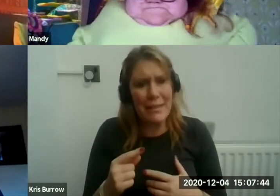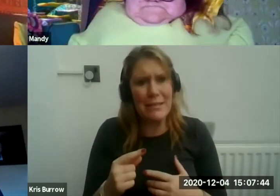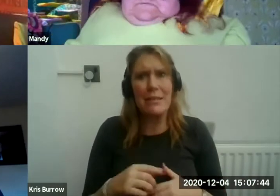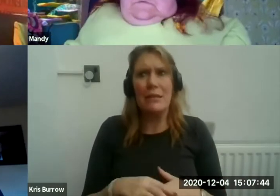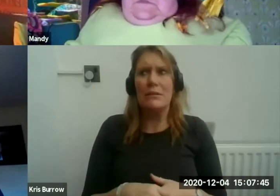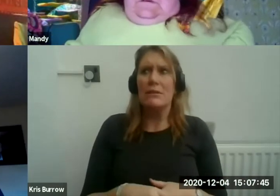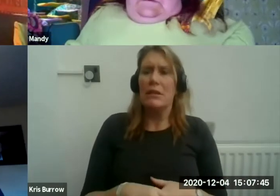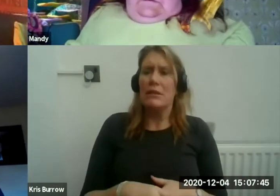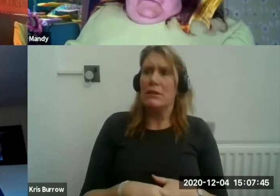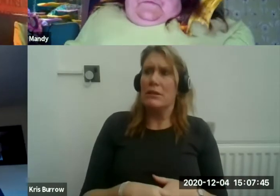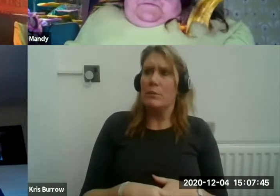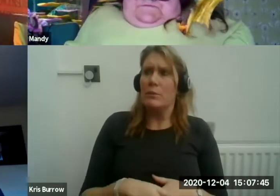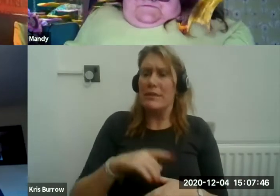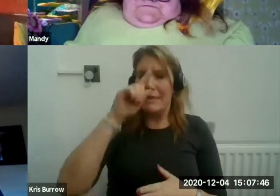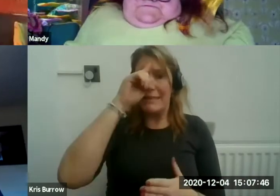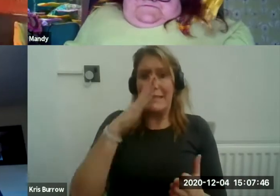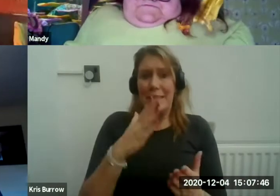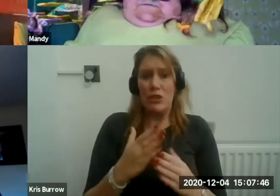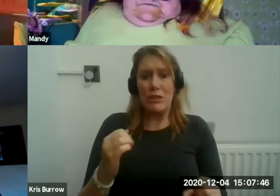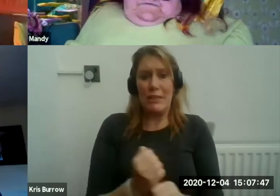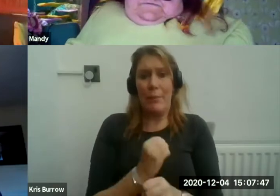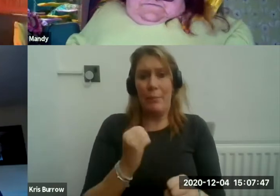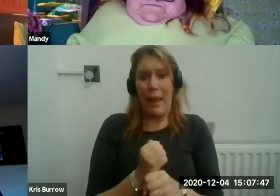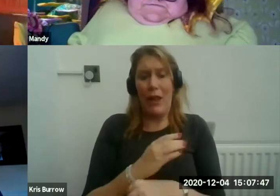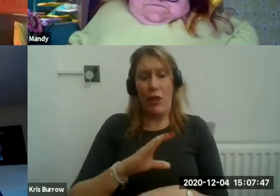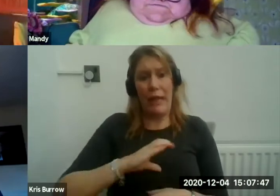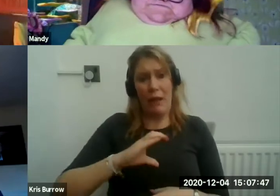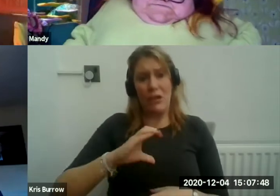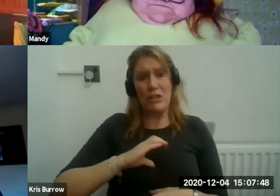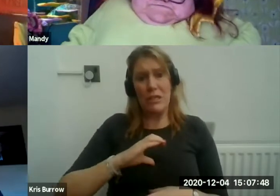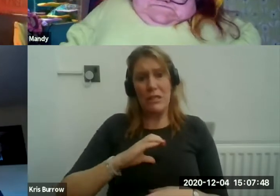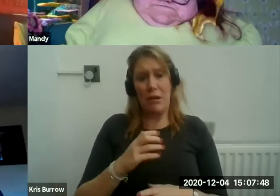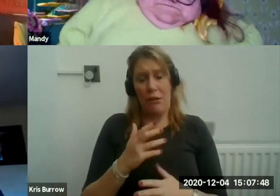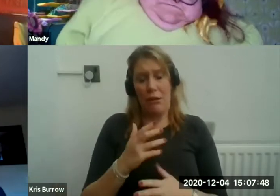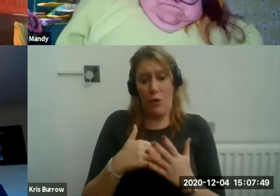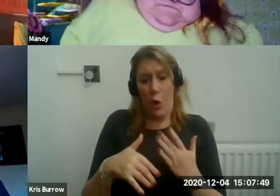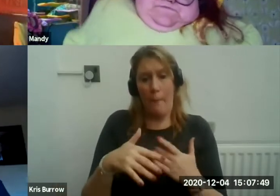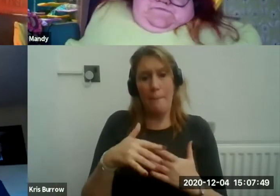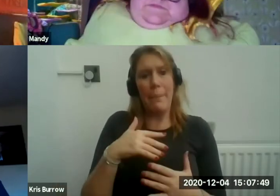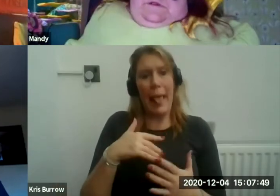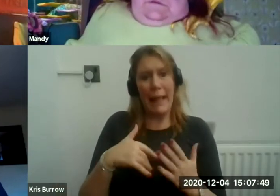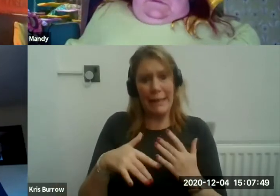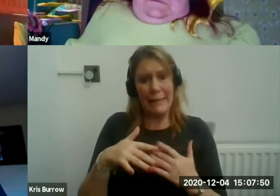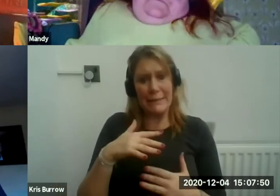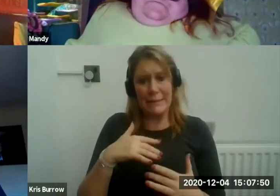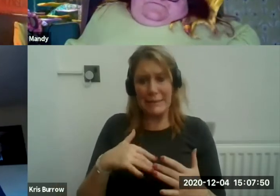multilayered. Almost larger than life in